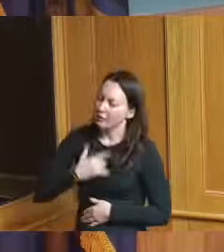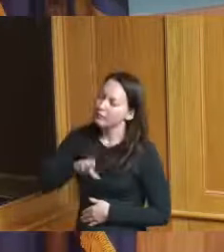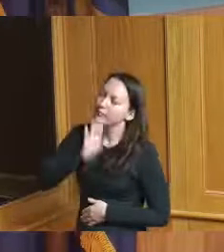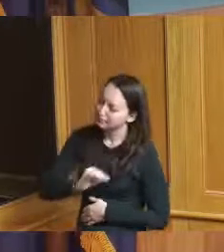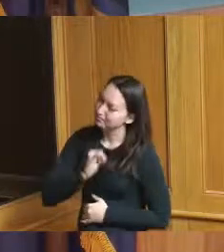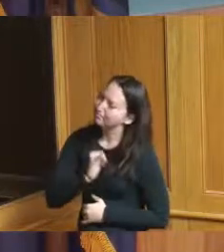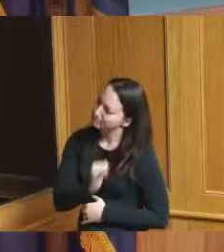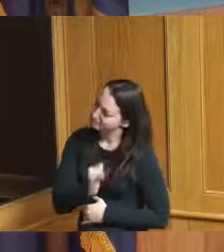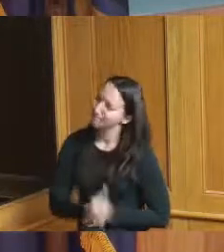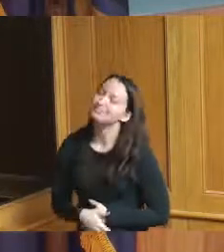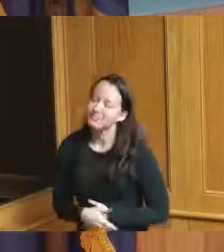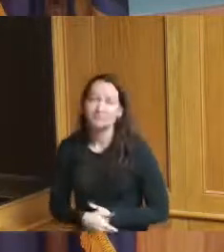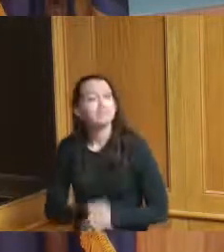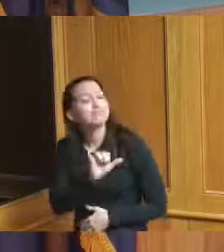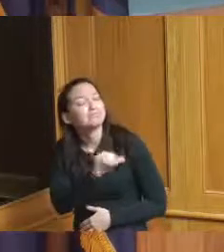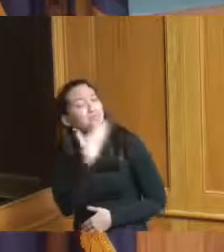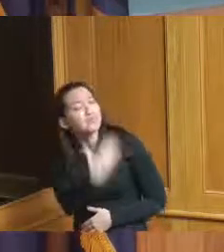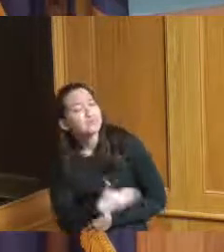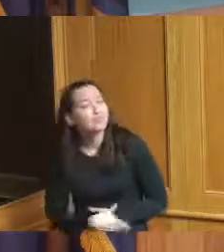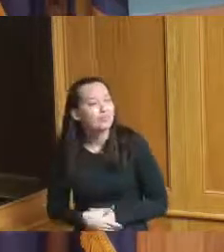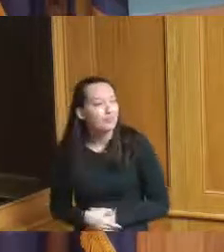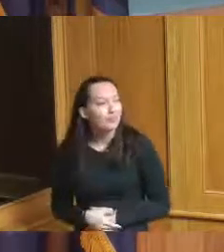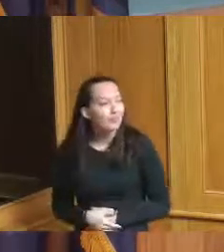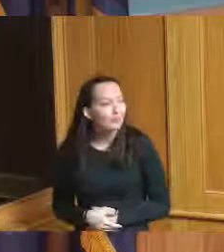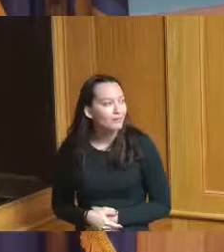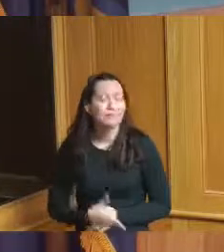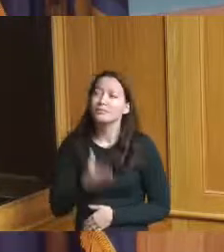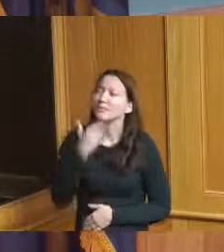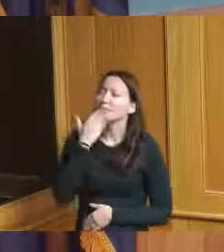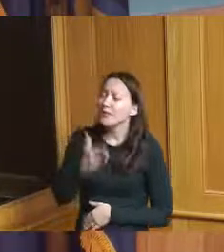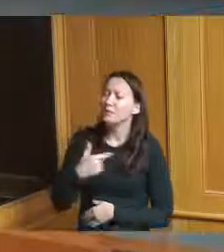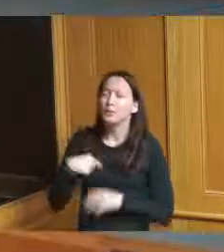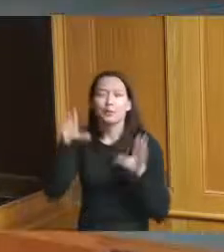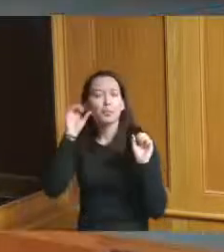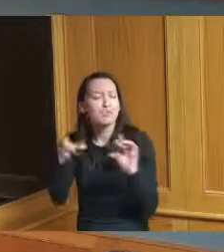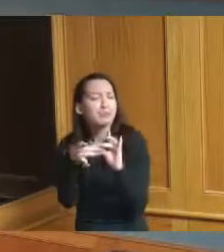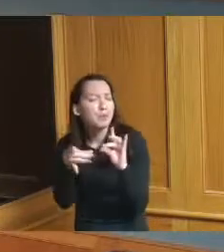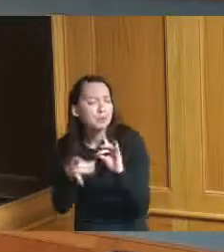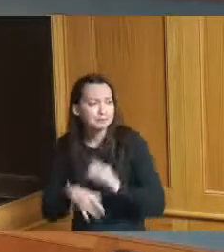yeah okay thank you absolutely thank you and I just wanted to make a couple comments as was